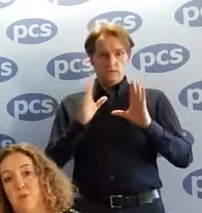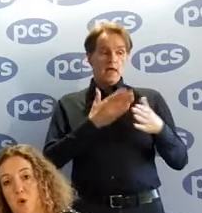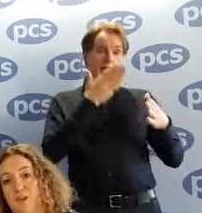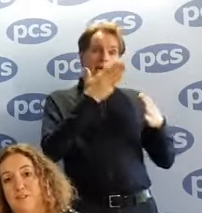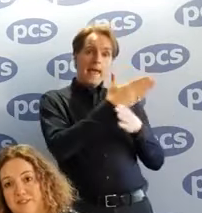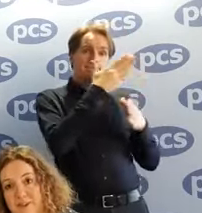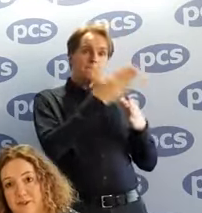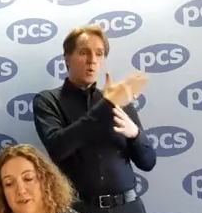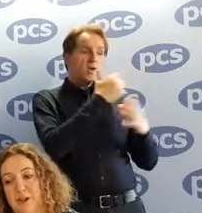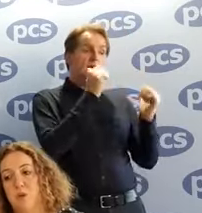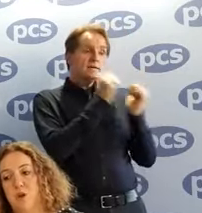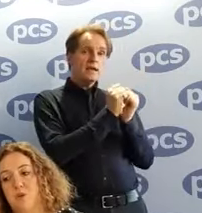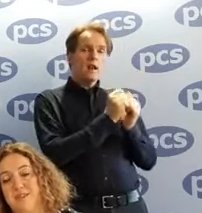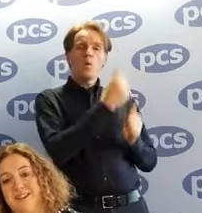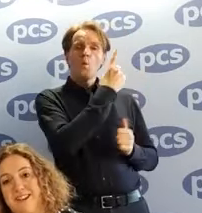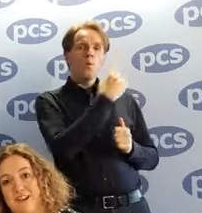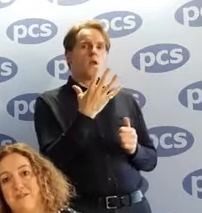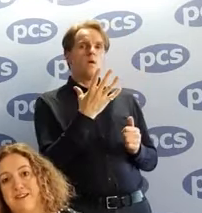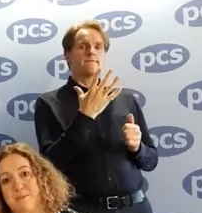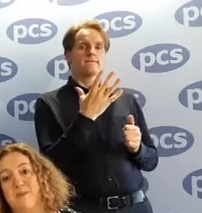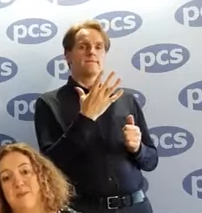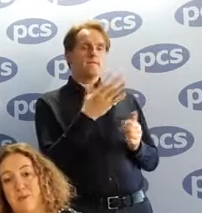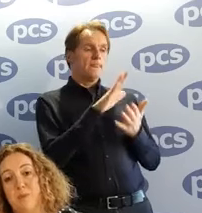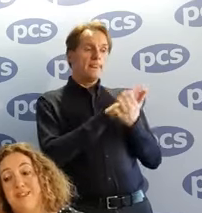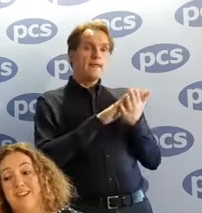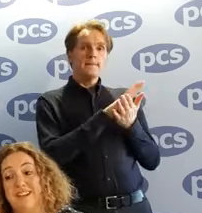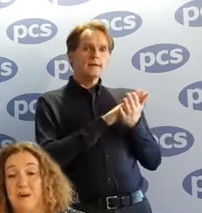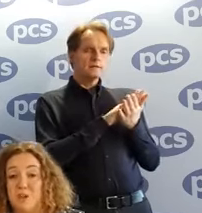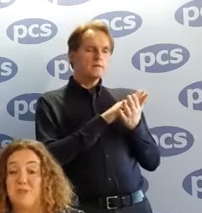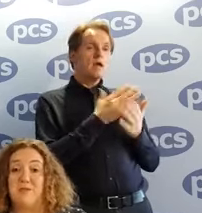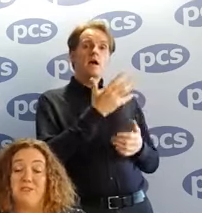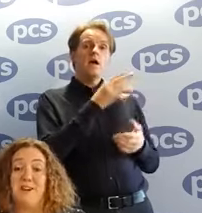was a one-off deal which was an increase above the 1% cap which at the